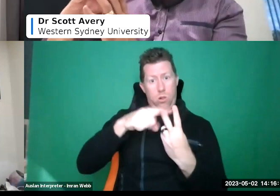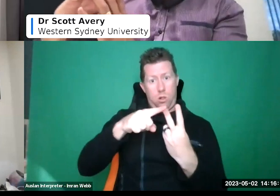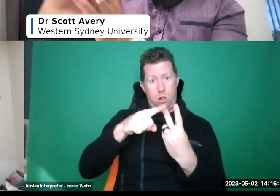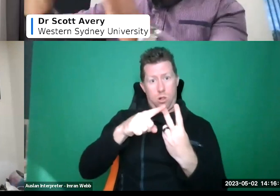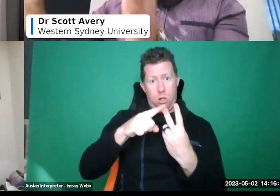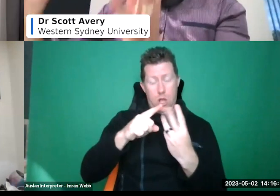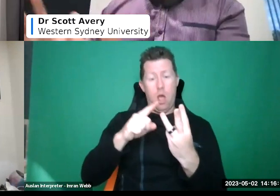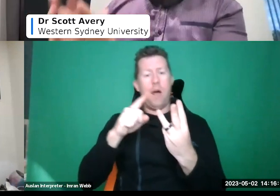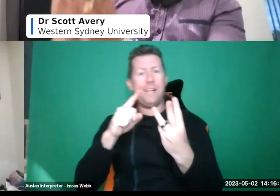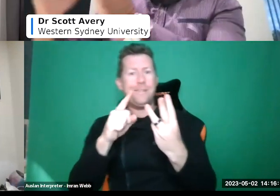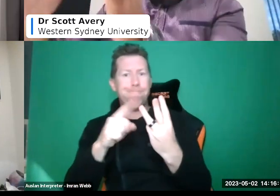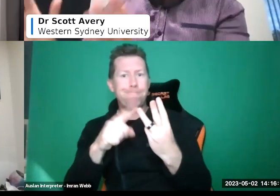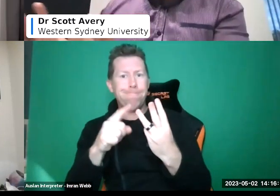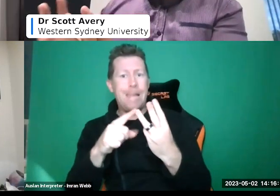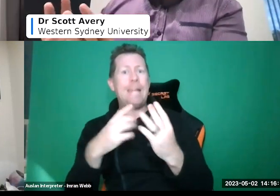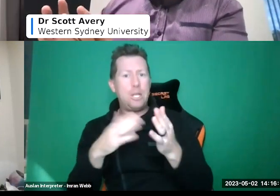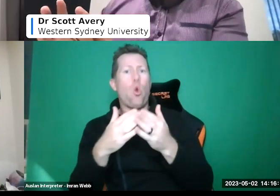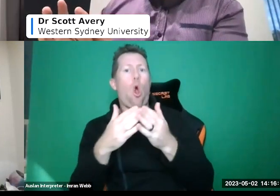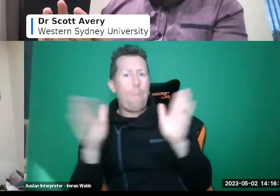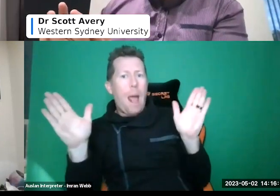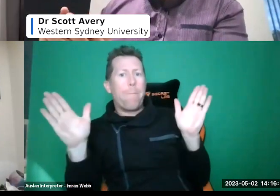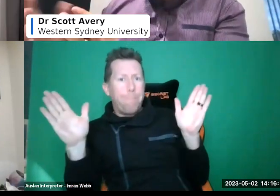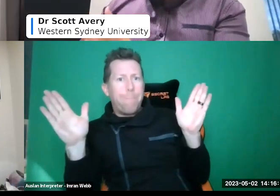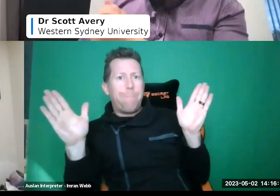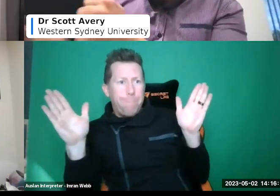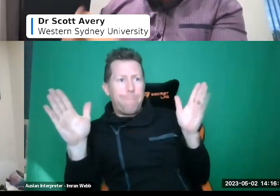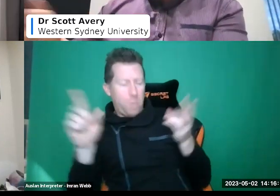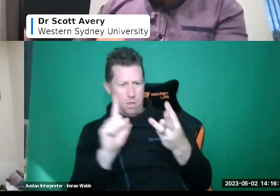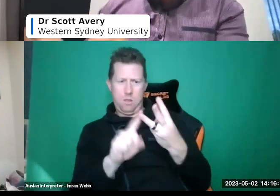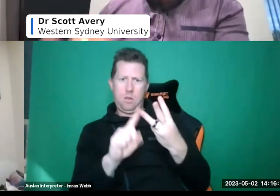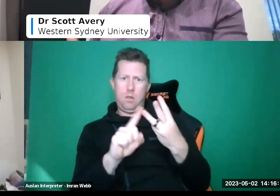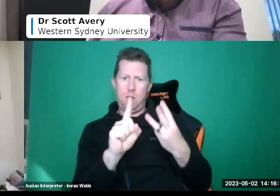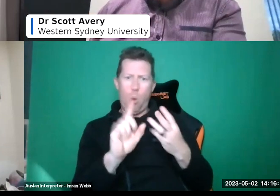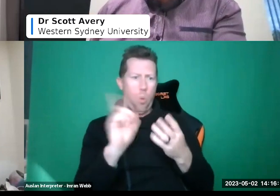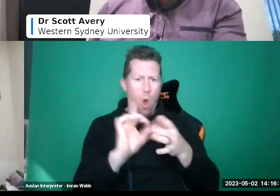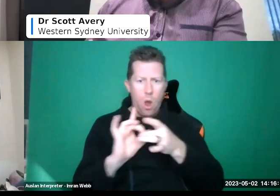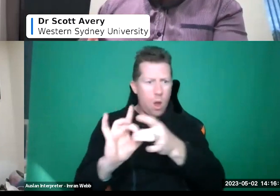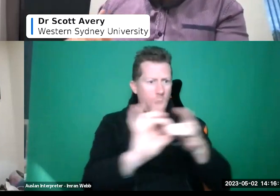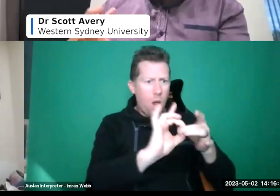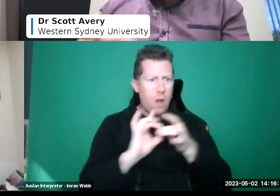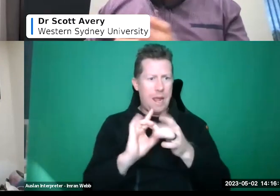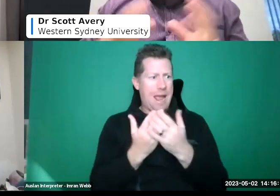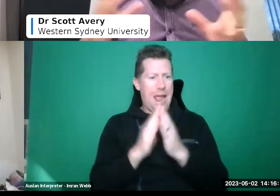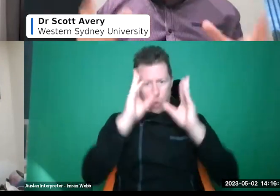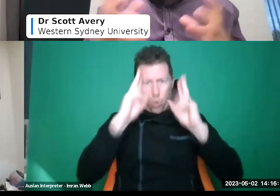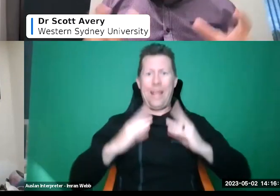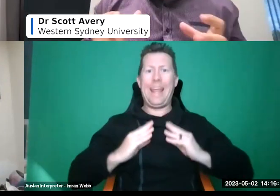but we need to open up our world view in terms of, well, what actually connects us and heal, and that the quality of